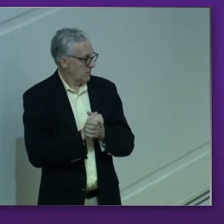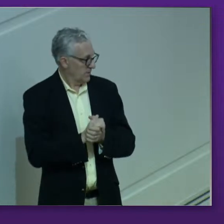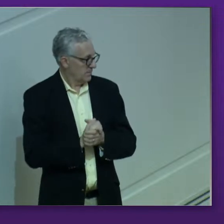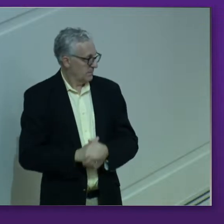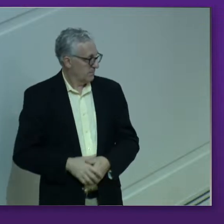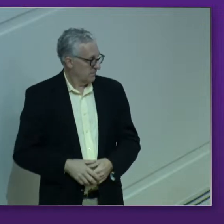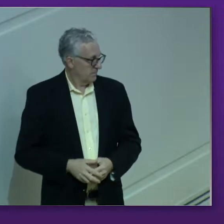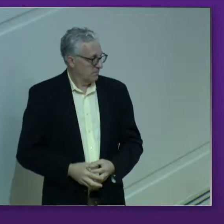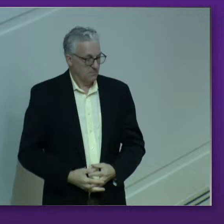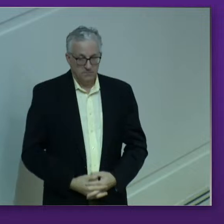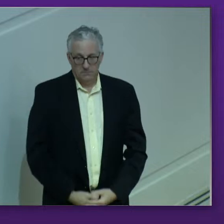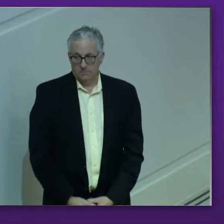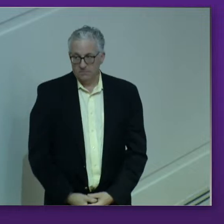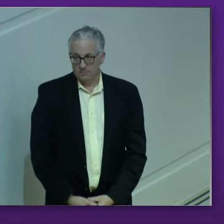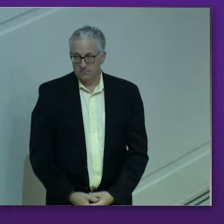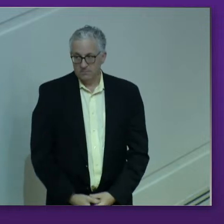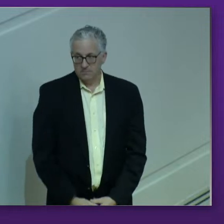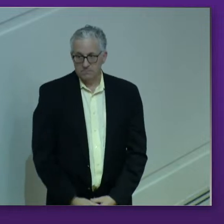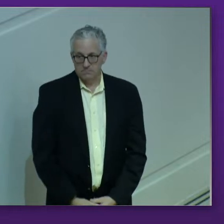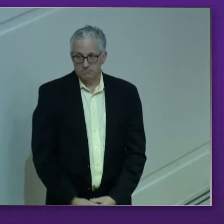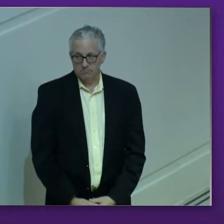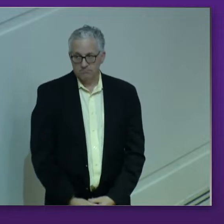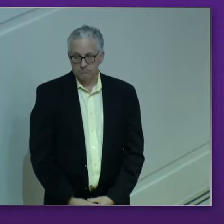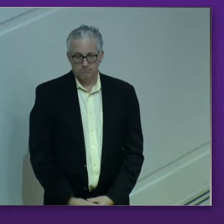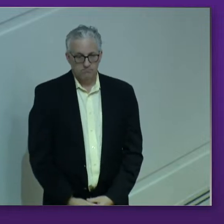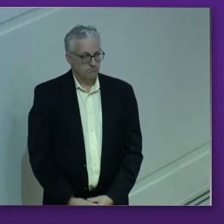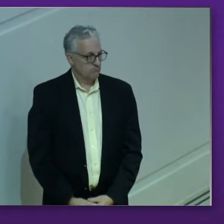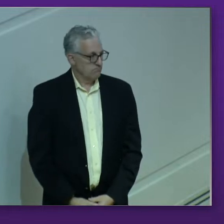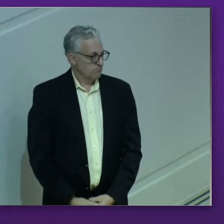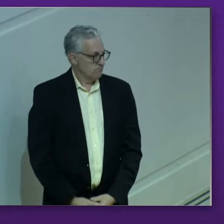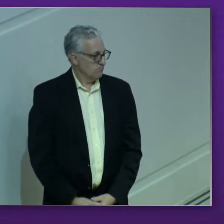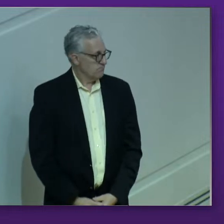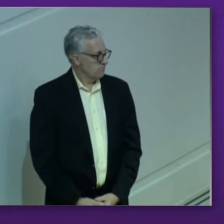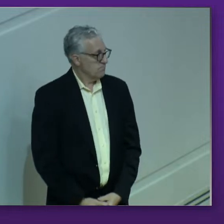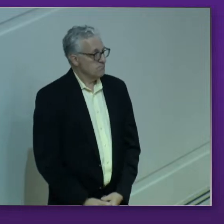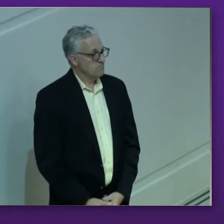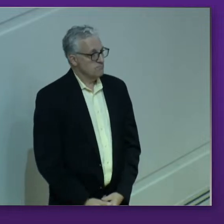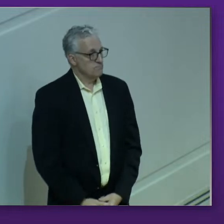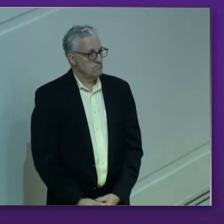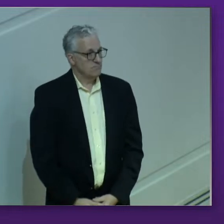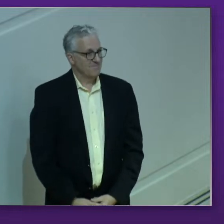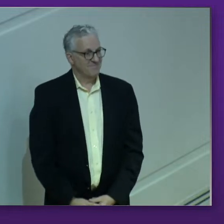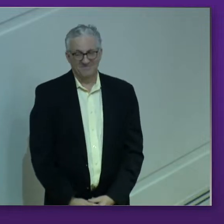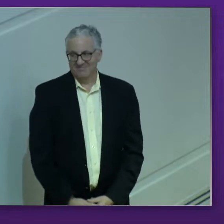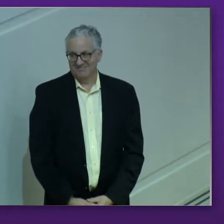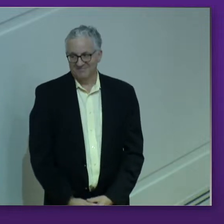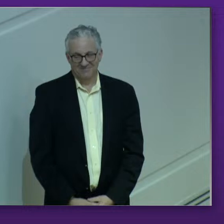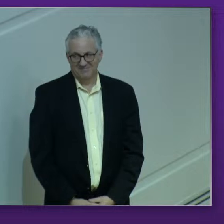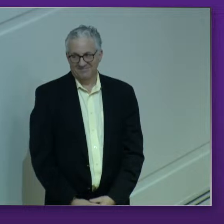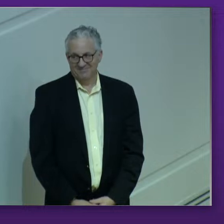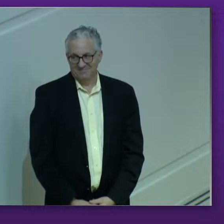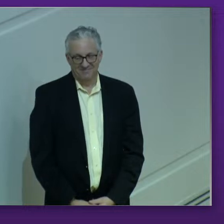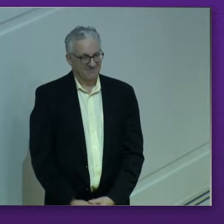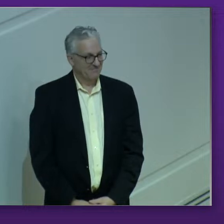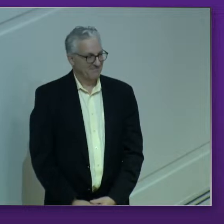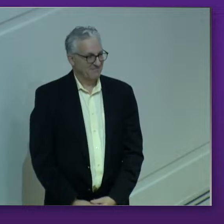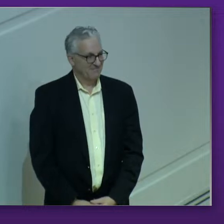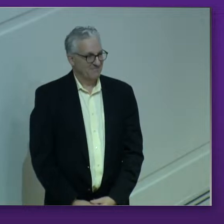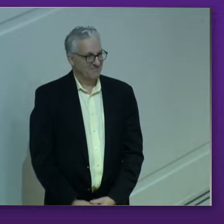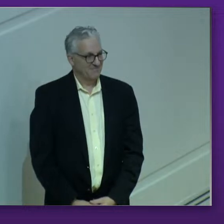THROUGH PROGRAMS LIKE THE GRADUATE TRANSITION PROGRAM AND PATHWAYS TO SUCCESS. WHERE HE IS MADE SIGNIFICANT IMPACTS ON